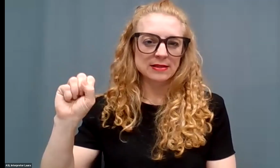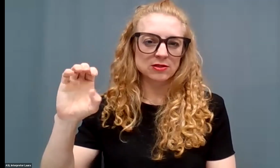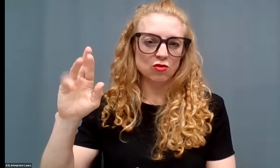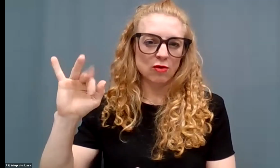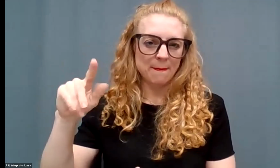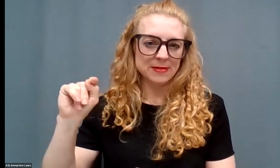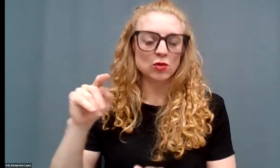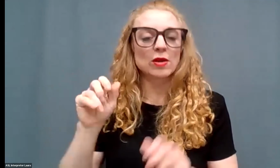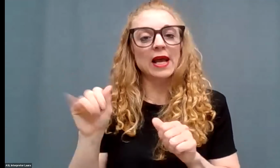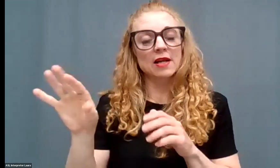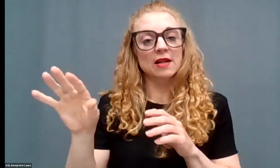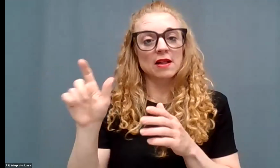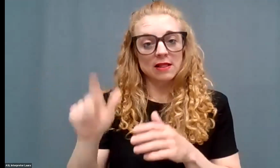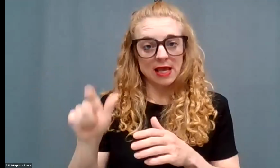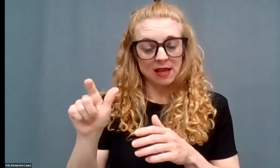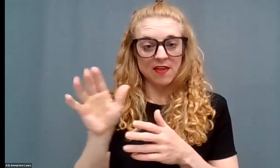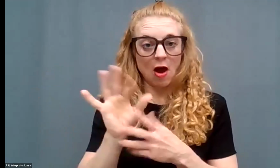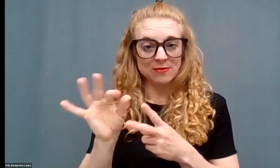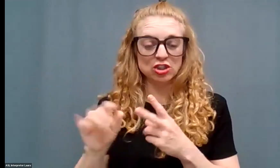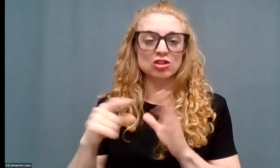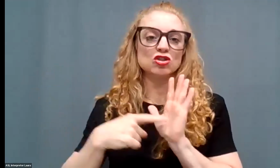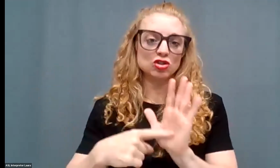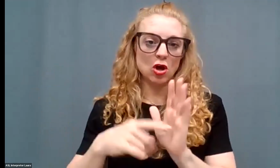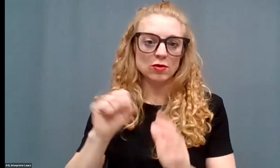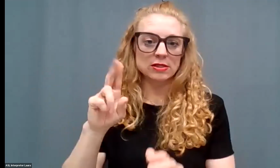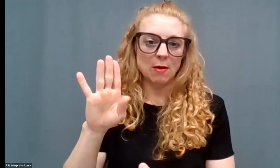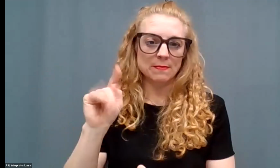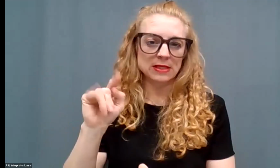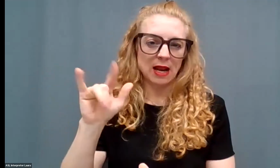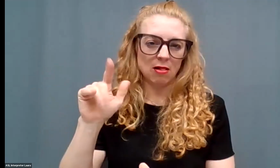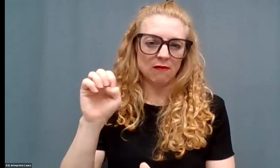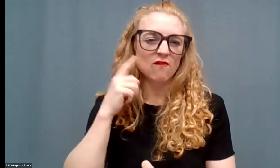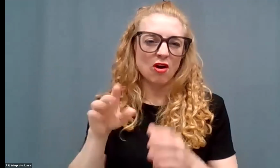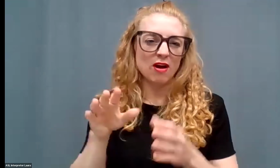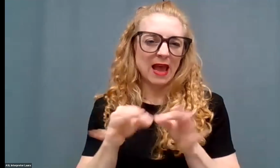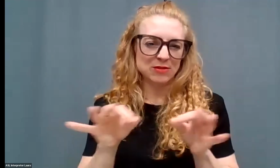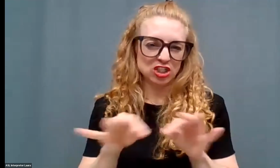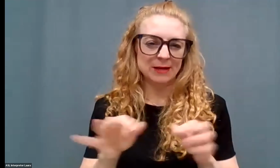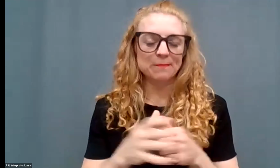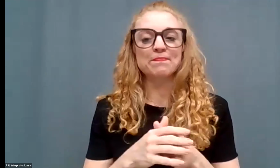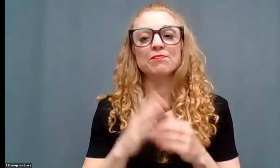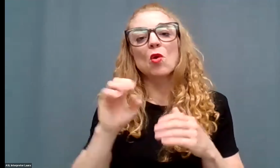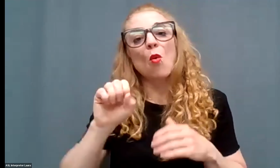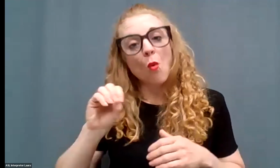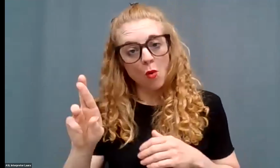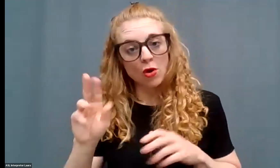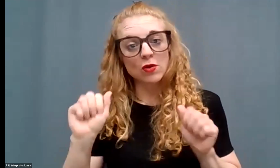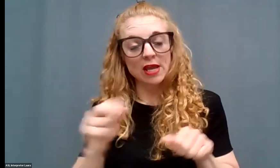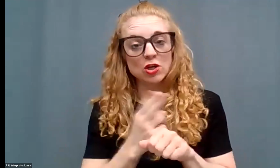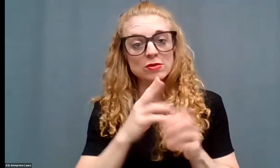option show subtitle to gain access to captioning alternatively you can use the stream text link